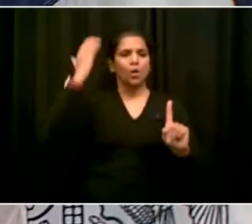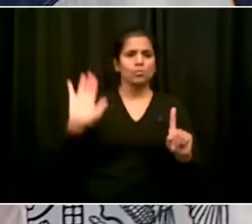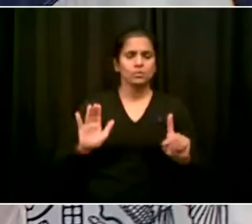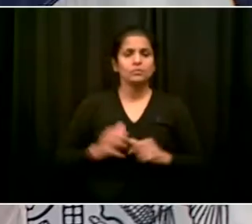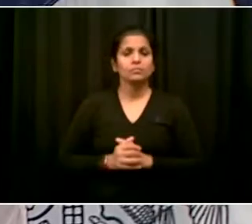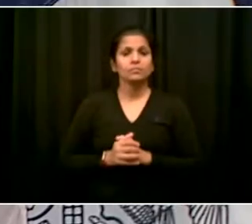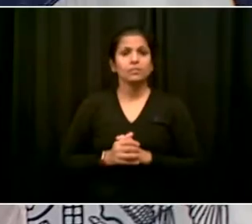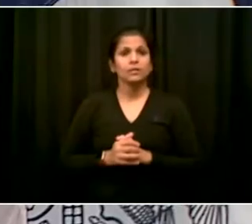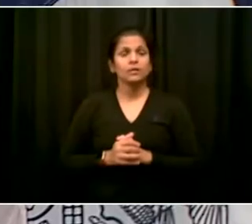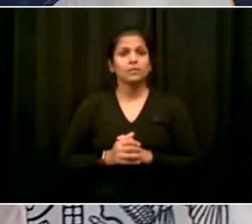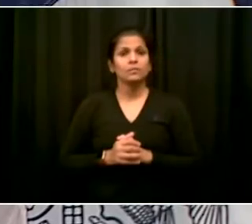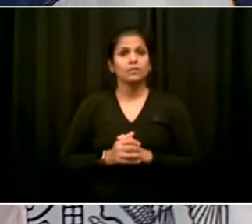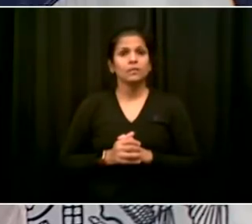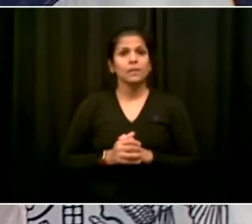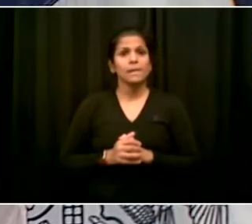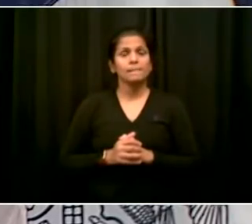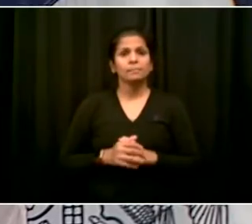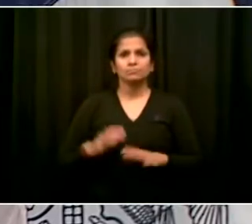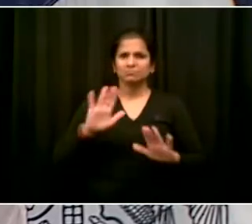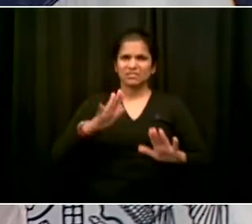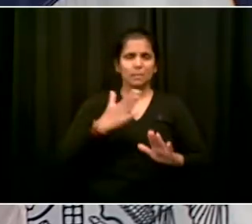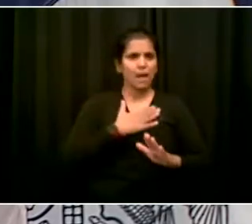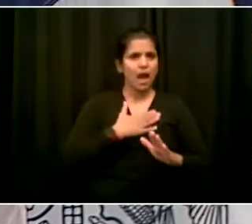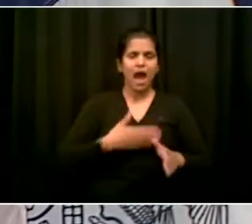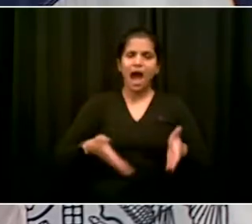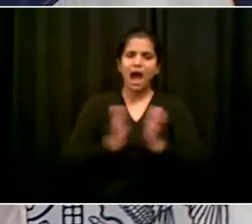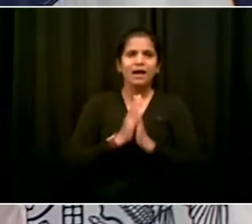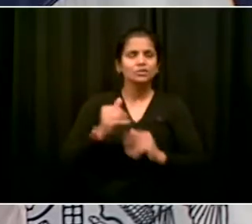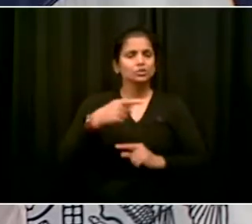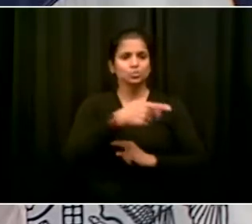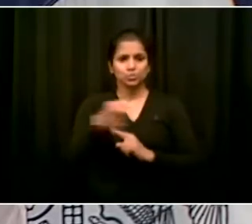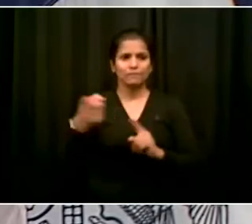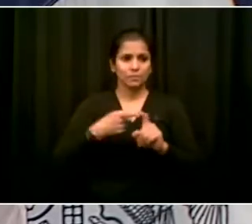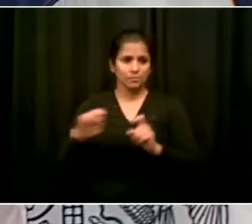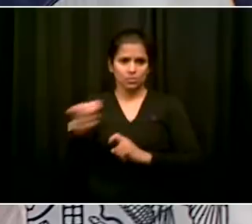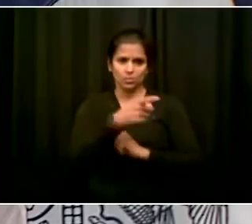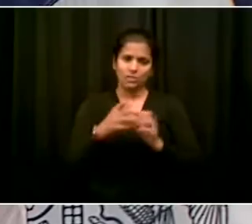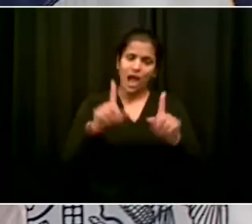LETET 'SDODOUBLE DOWN ON WHAT IS WORKING RIGHT NOW TO GET TO THAT POINT WHERE WE WILL ALL BE